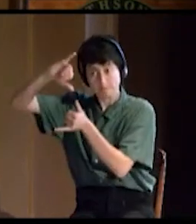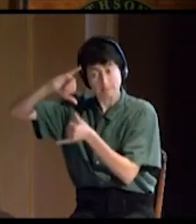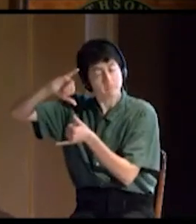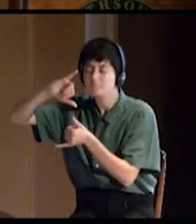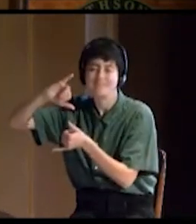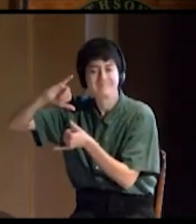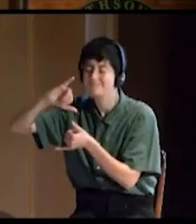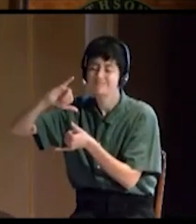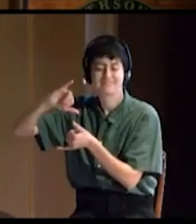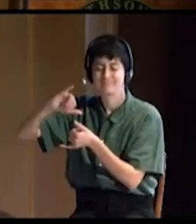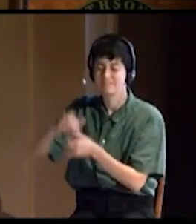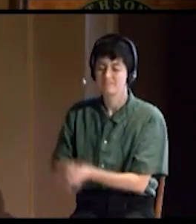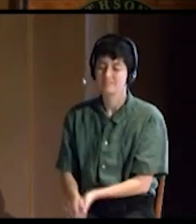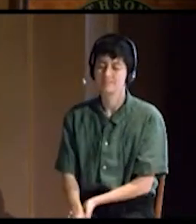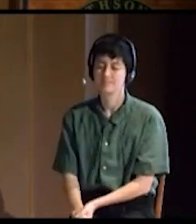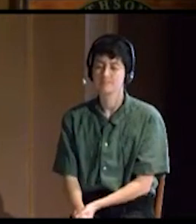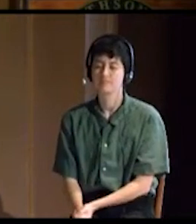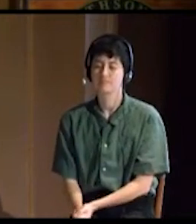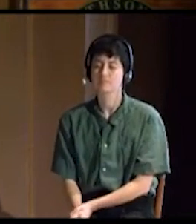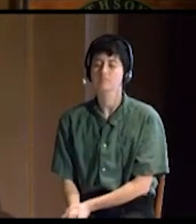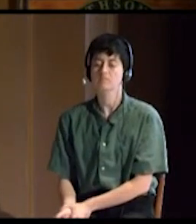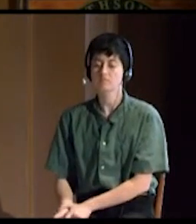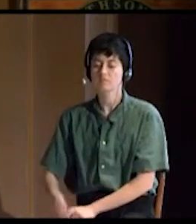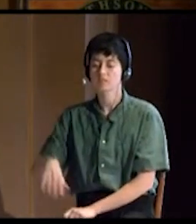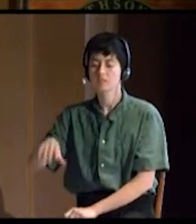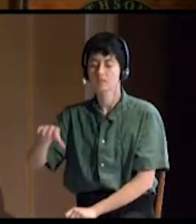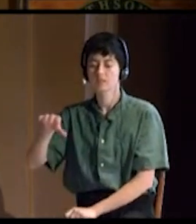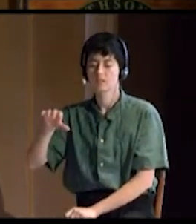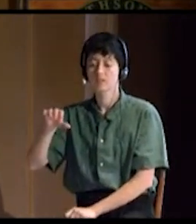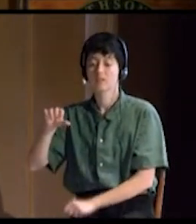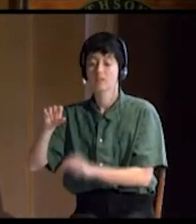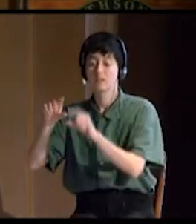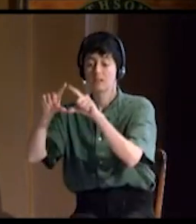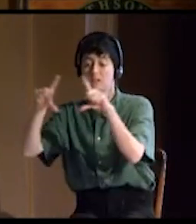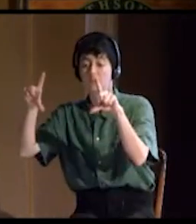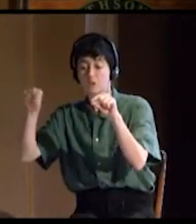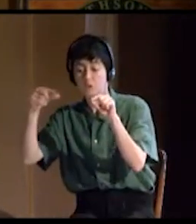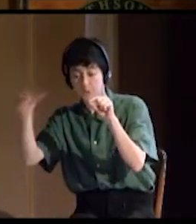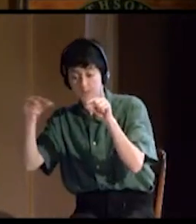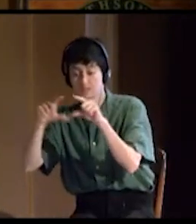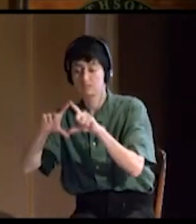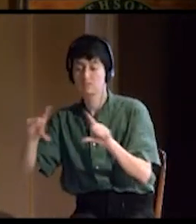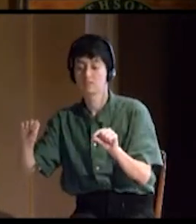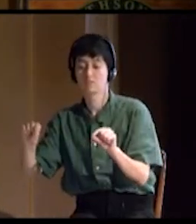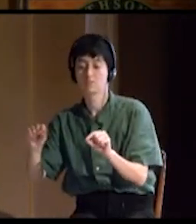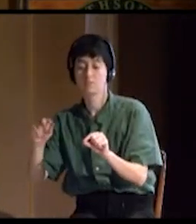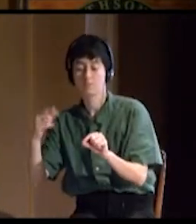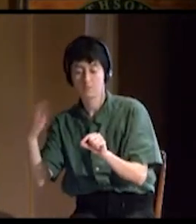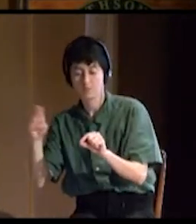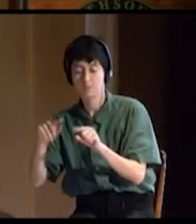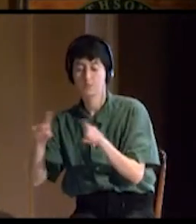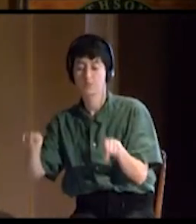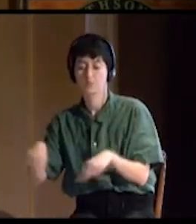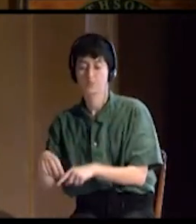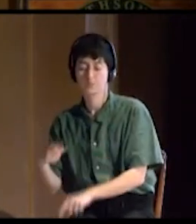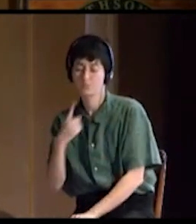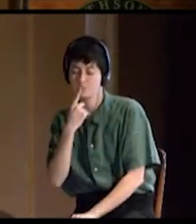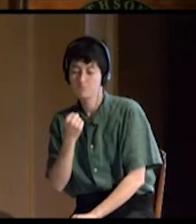and corymbose groups still form a clade, but the temperate racemose species are also in this clade. So that's looking at the purple, green,